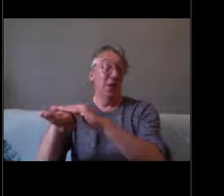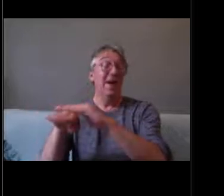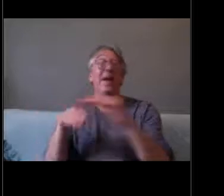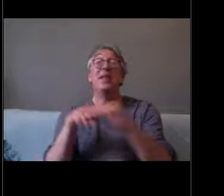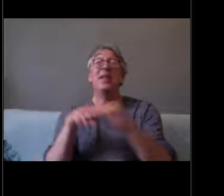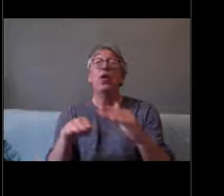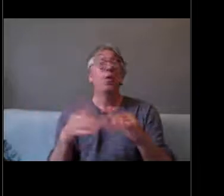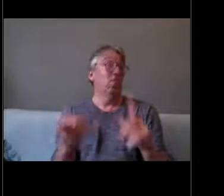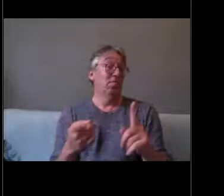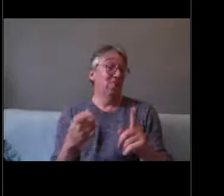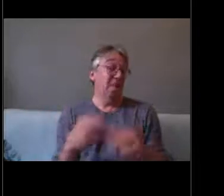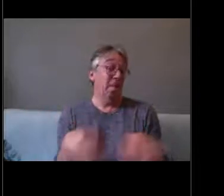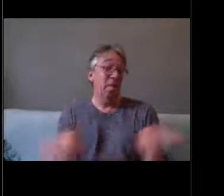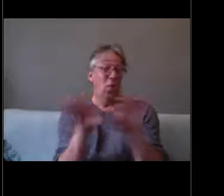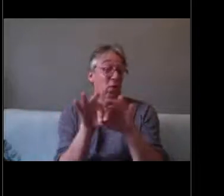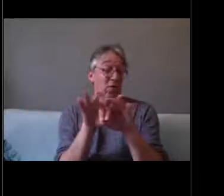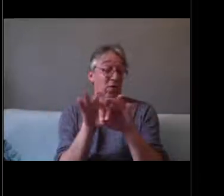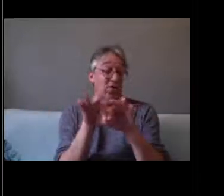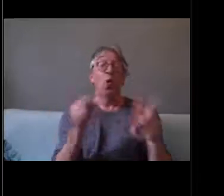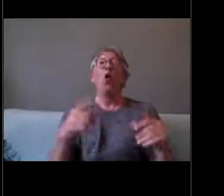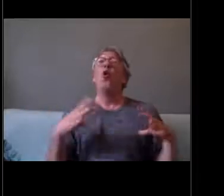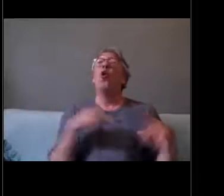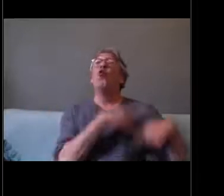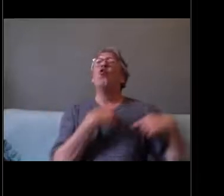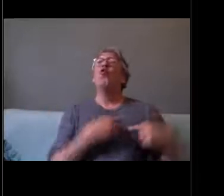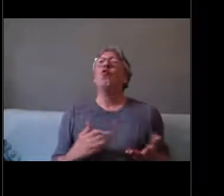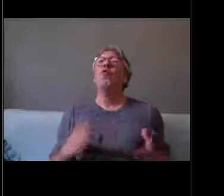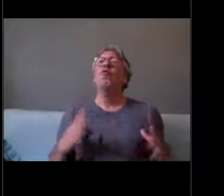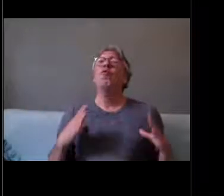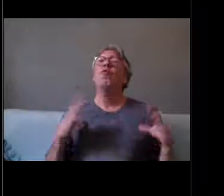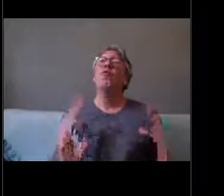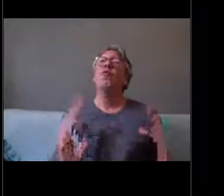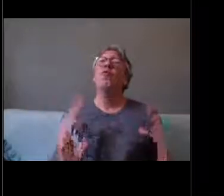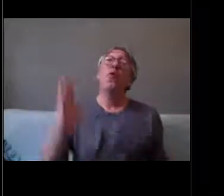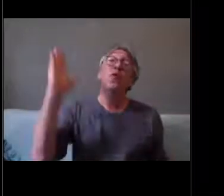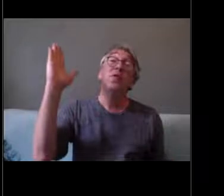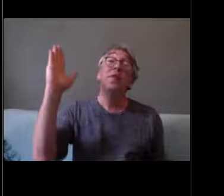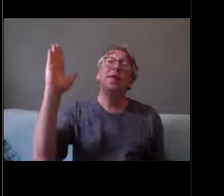From the preparation, recruitment, until post assignment.